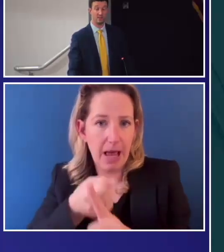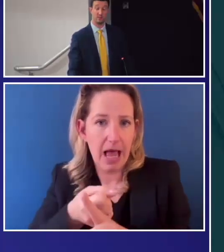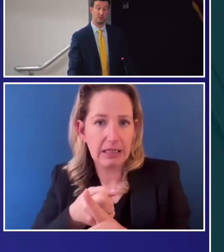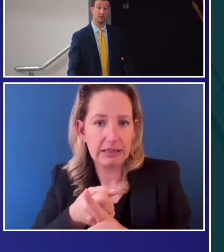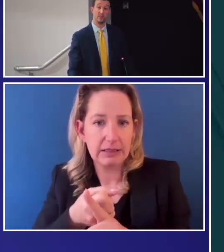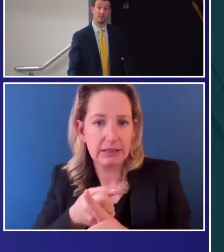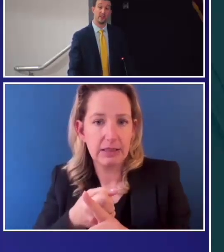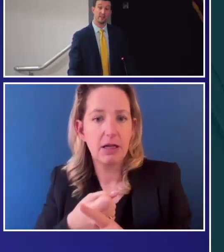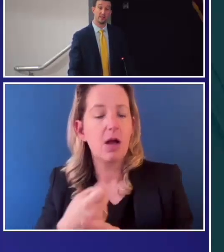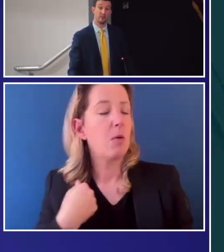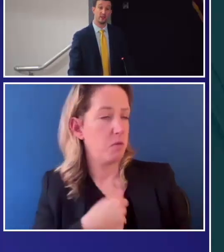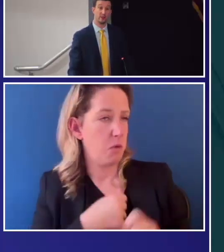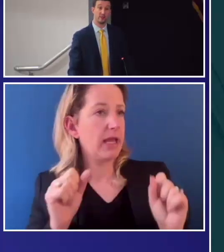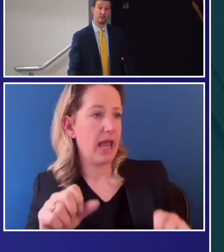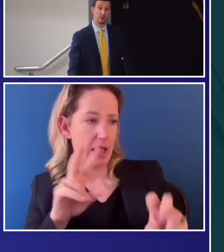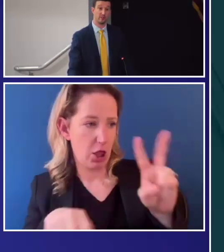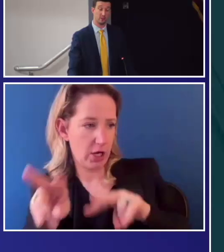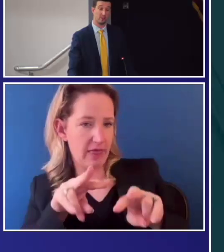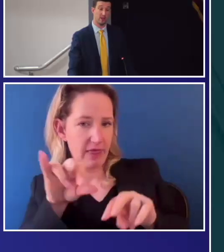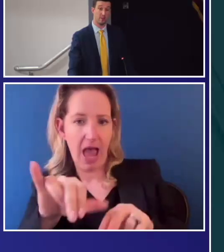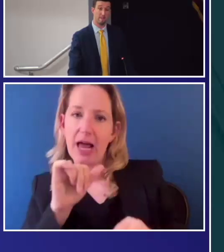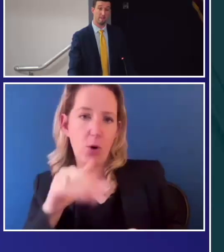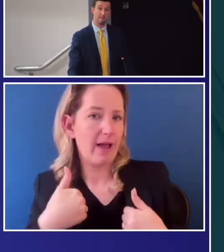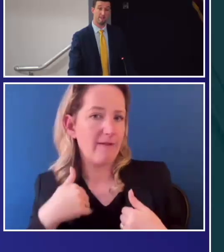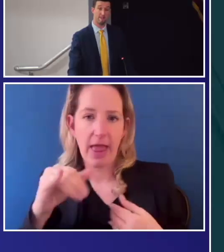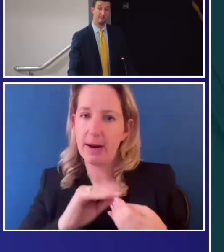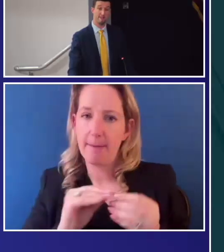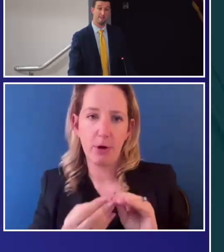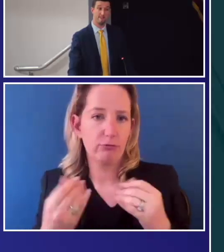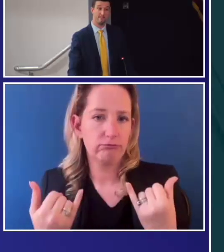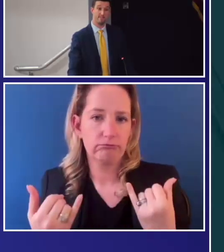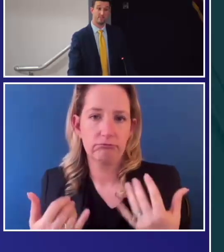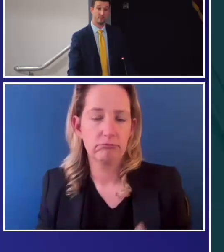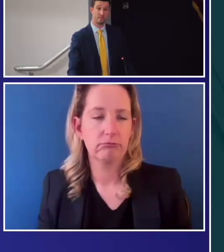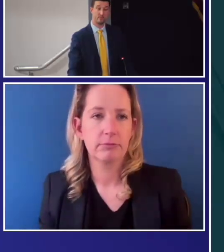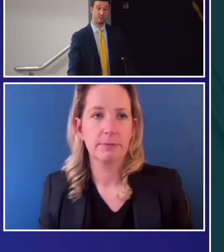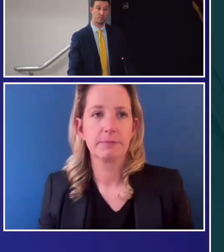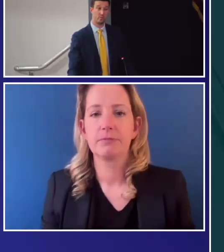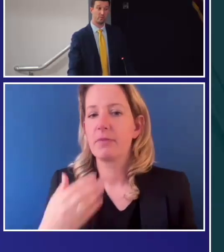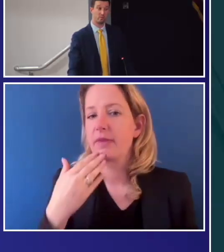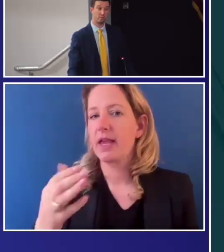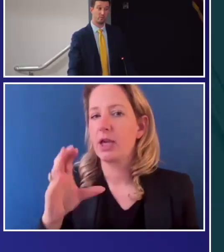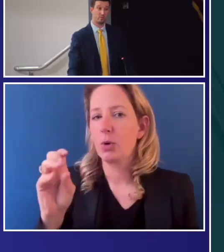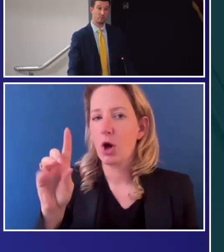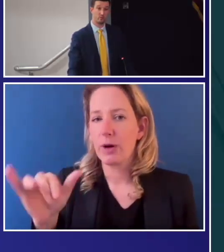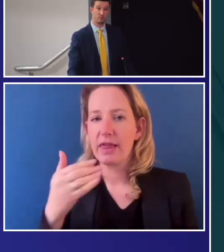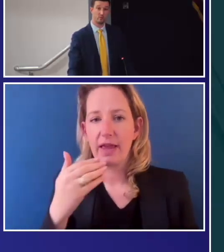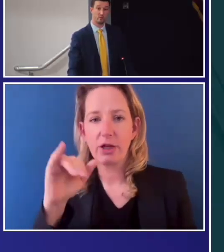It's something we can look at, definitely. I don't have the number off the top of my head. Thank you, Cody. Thank you, Jeff. David?